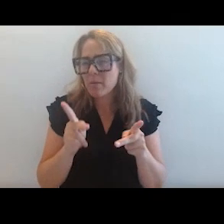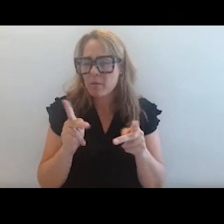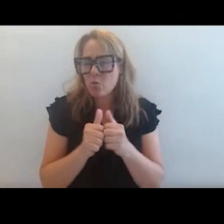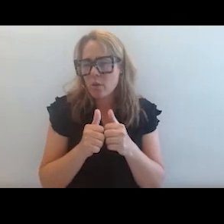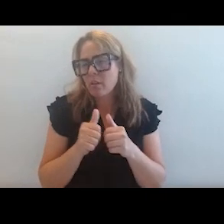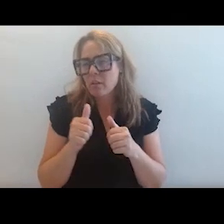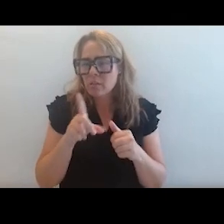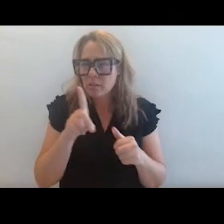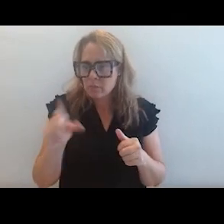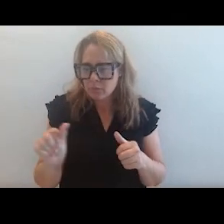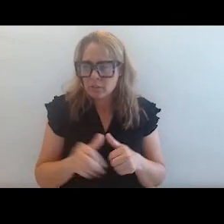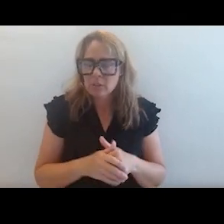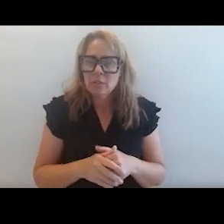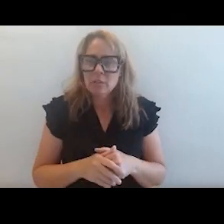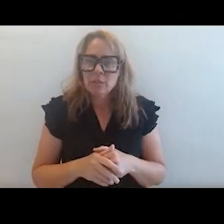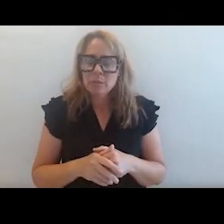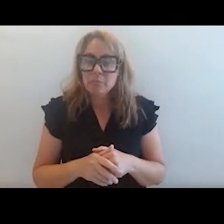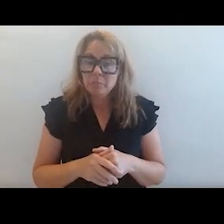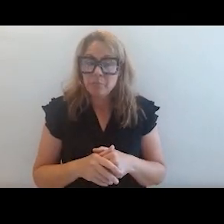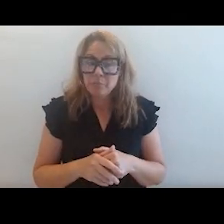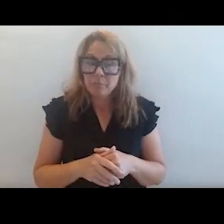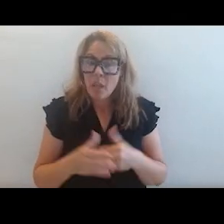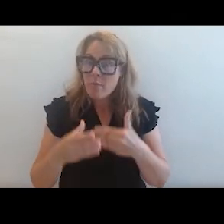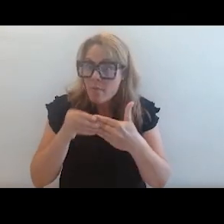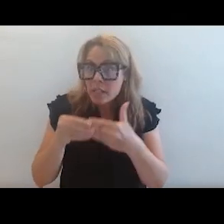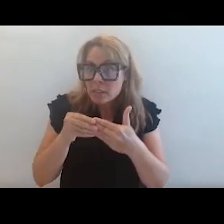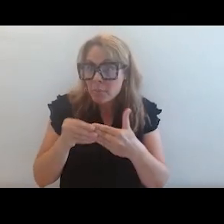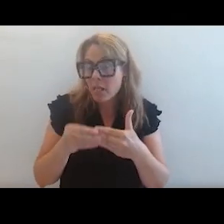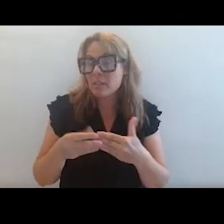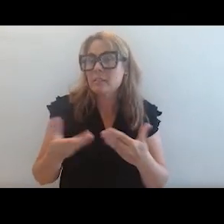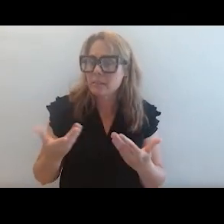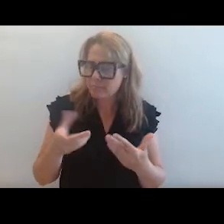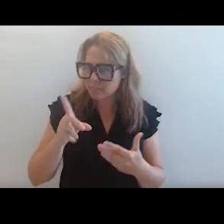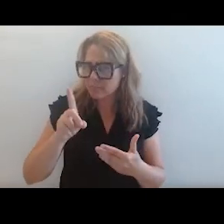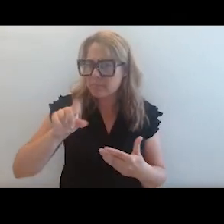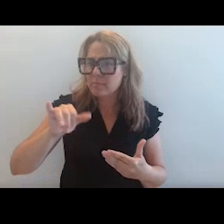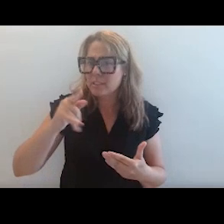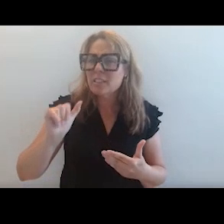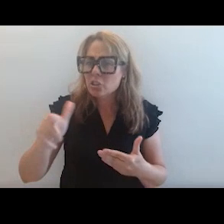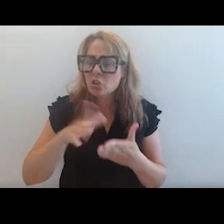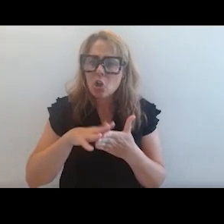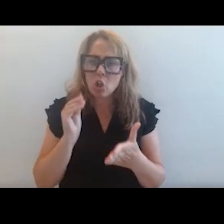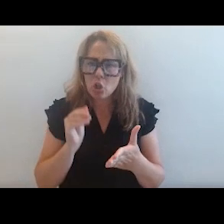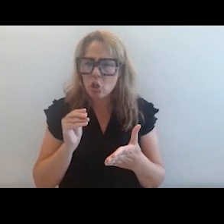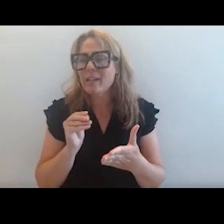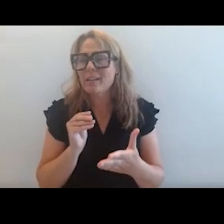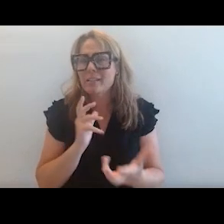of individuals with disabilities. Flexibility. Digital learning meets